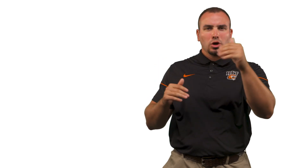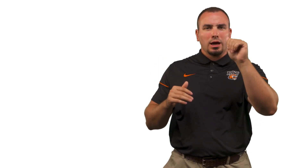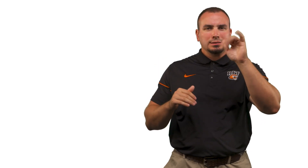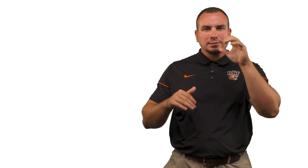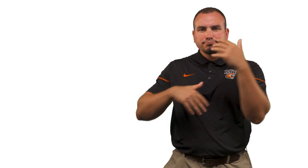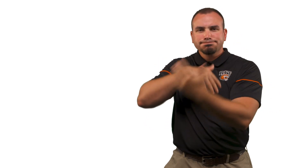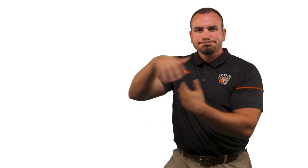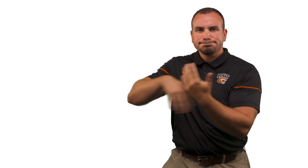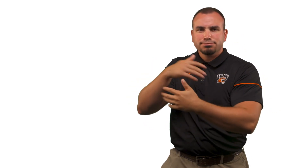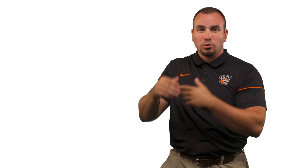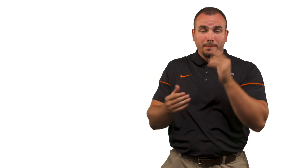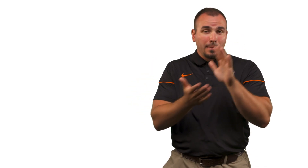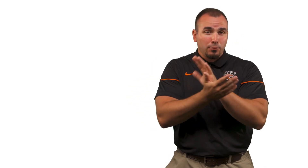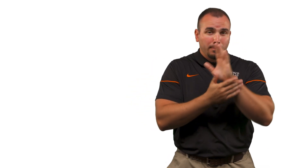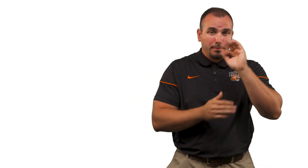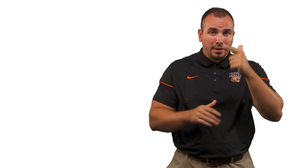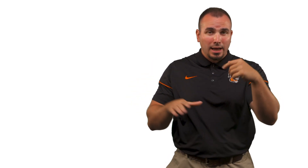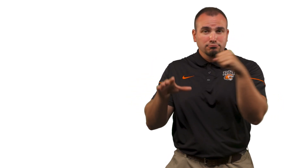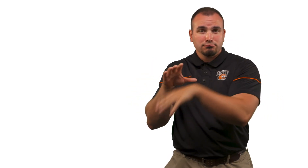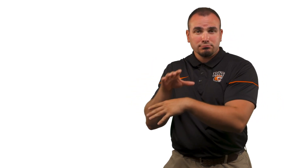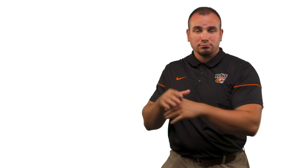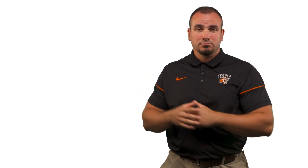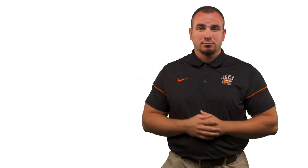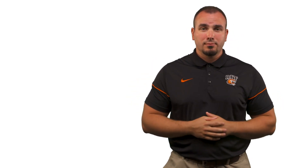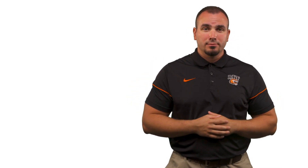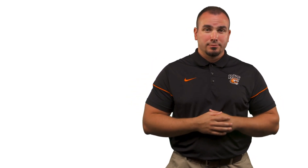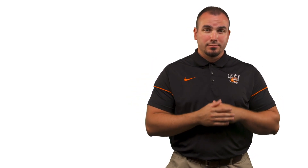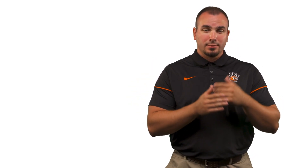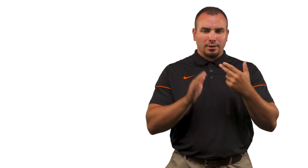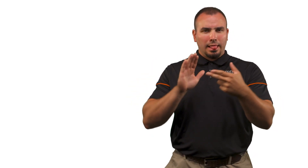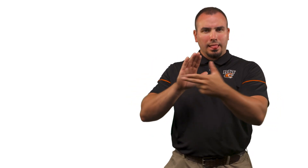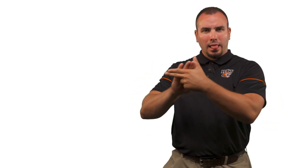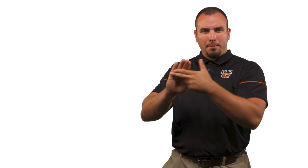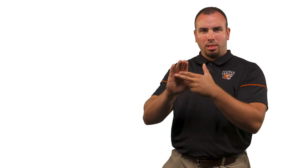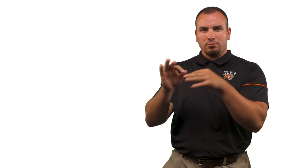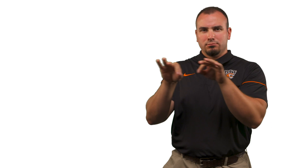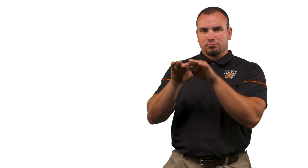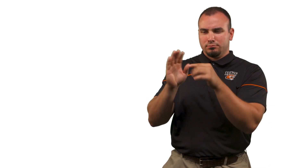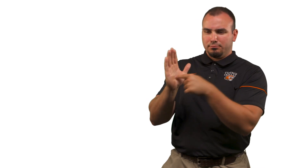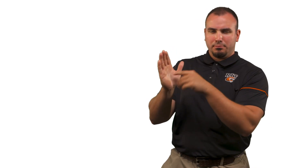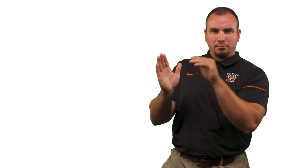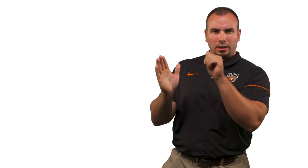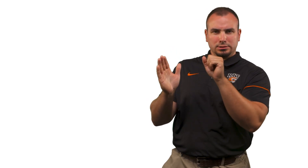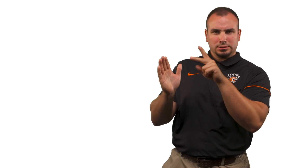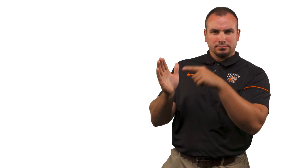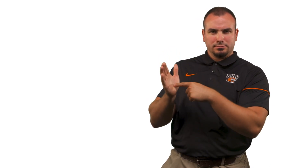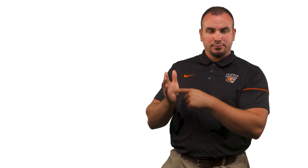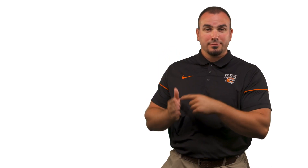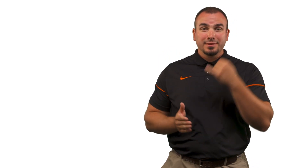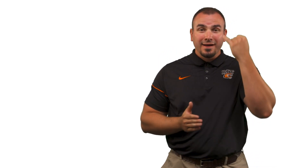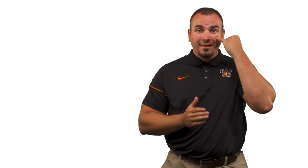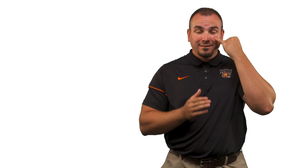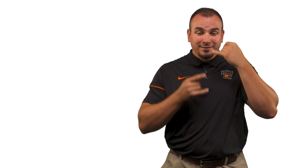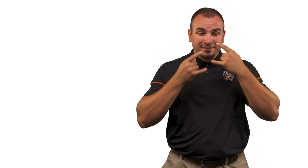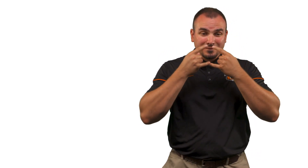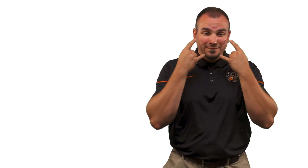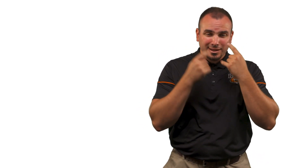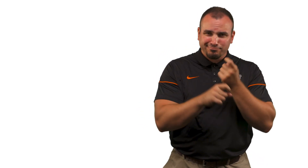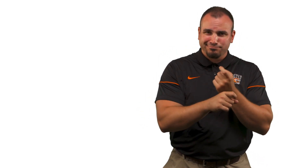ventilated containers or a paper bag. Label container appropriately;